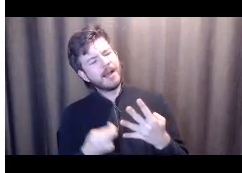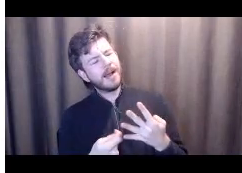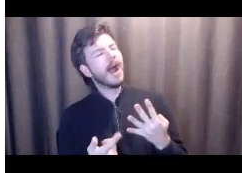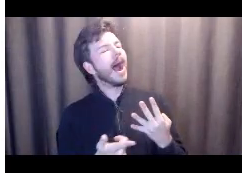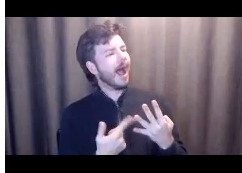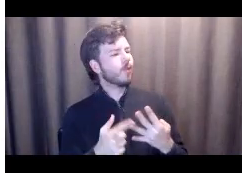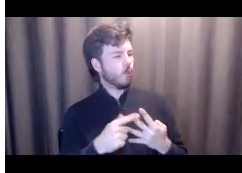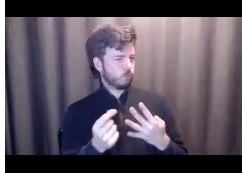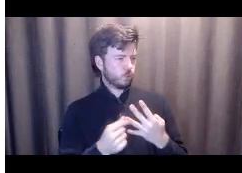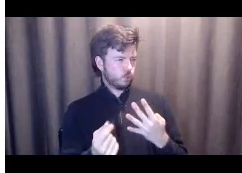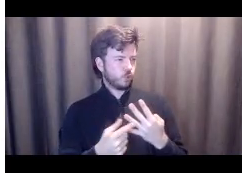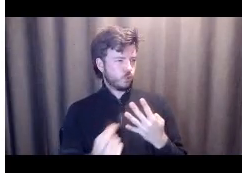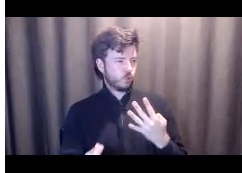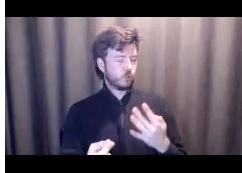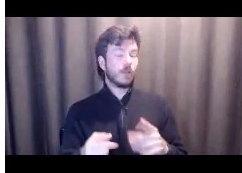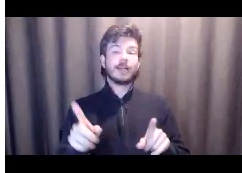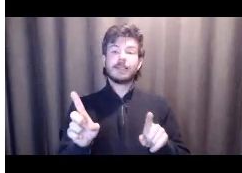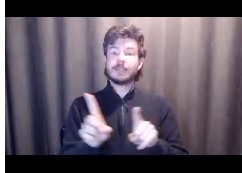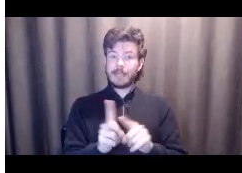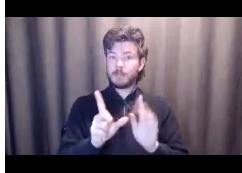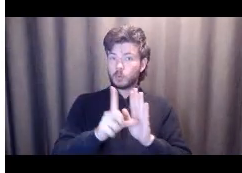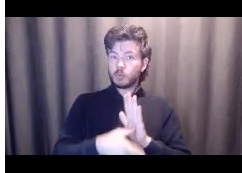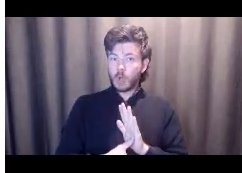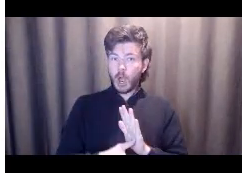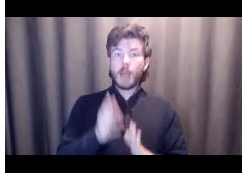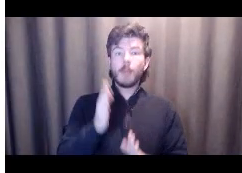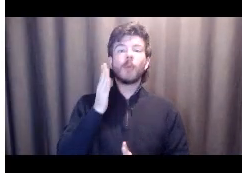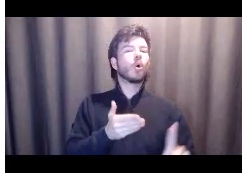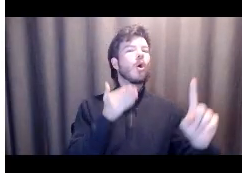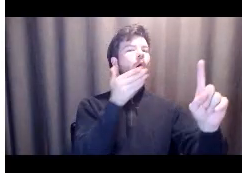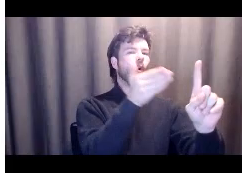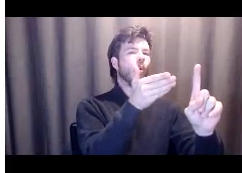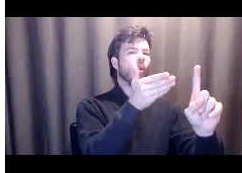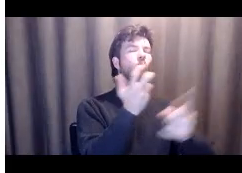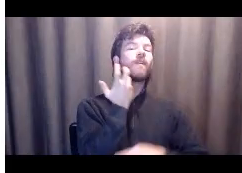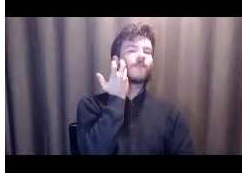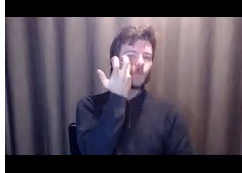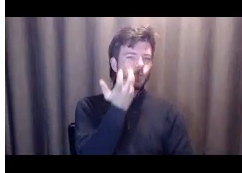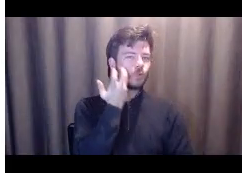self-managing their plan in the future if they want to.